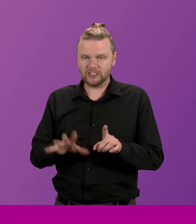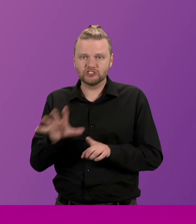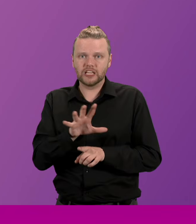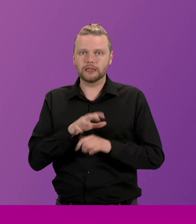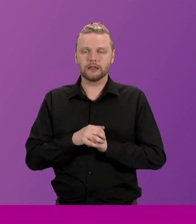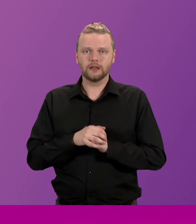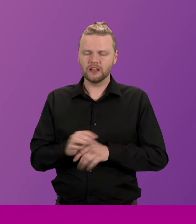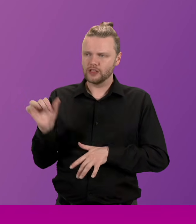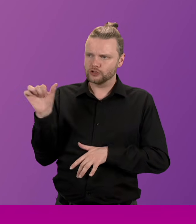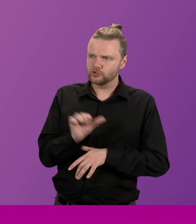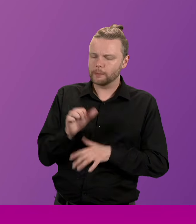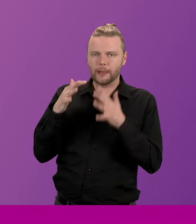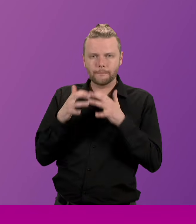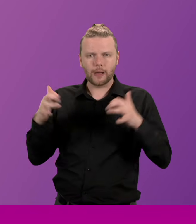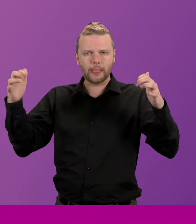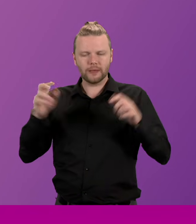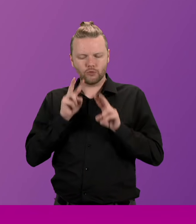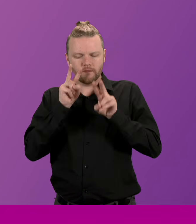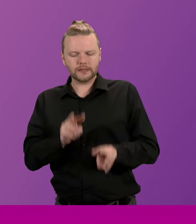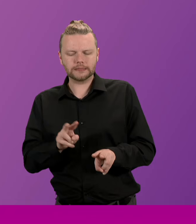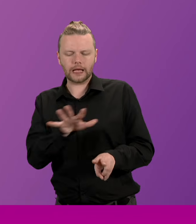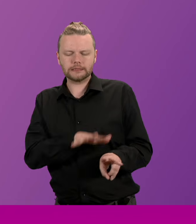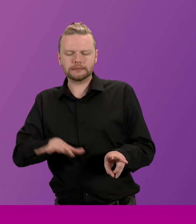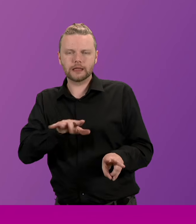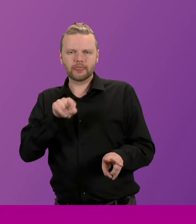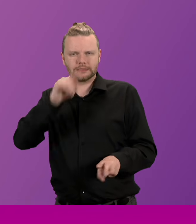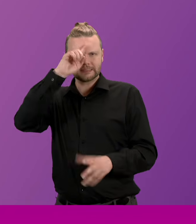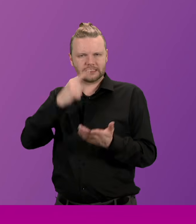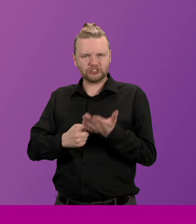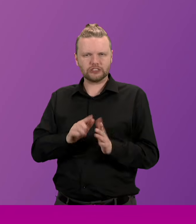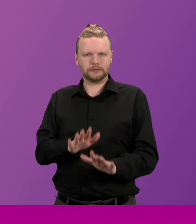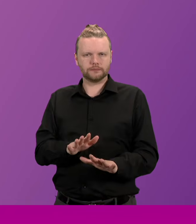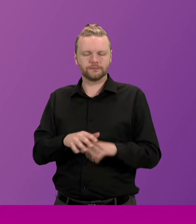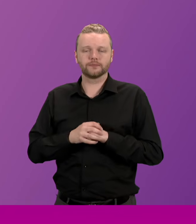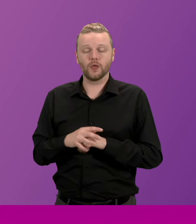there should be parliamentary oversight of the decision? Will the Scottish Government